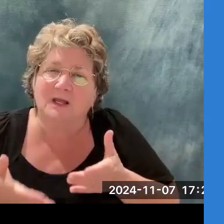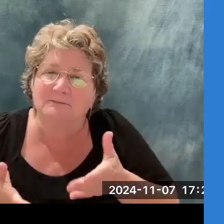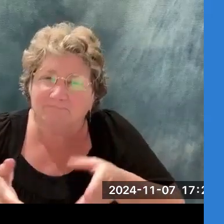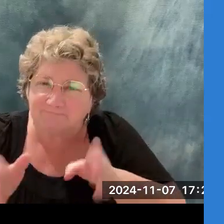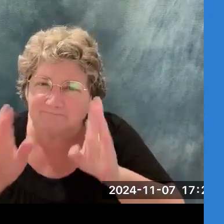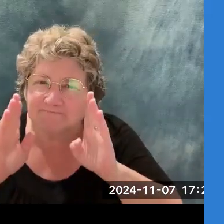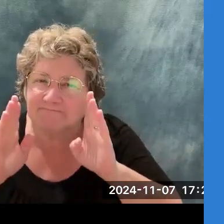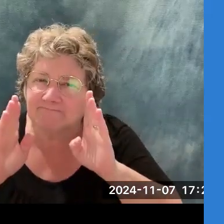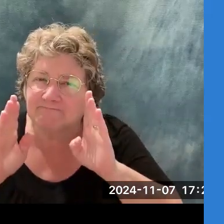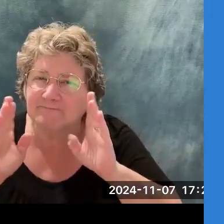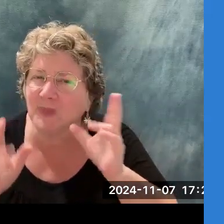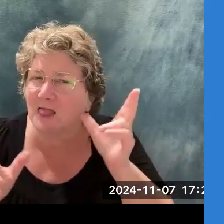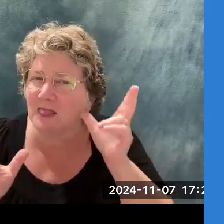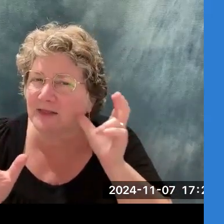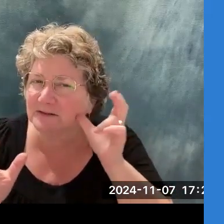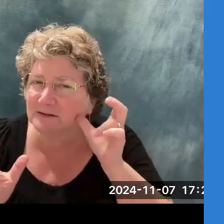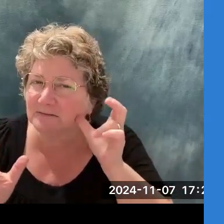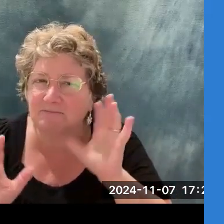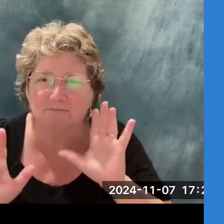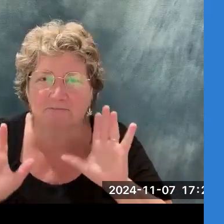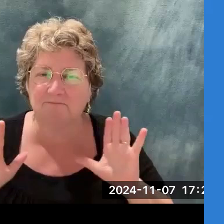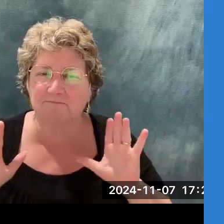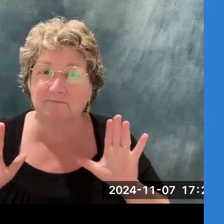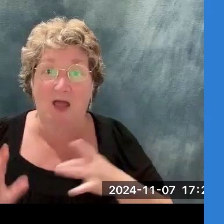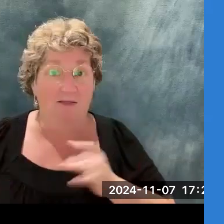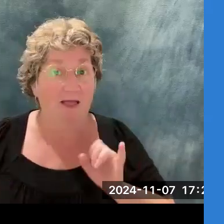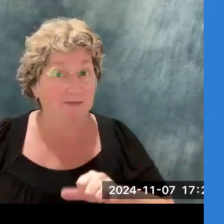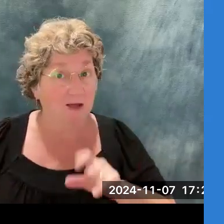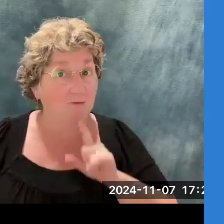And I'll talk about that a little bit because listening is so important.